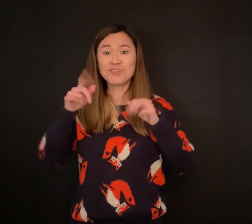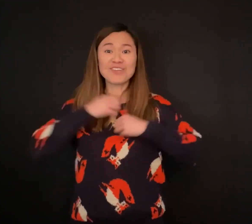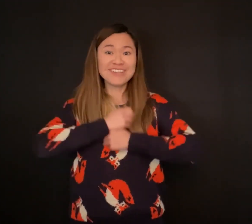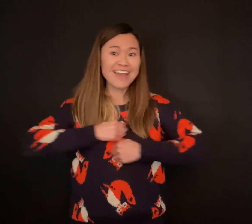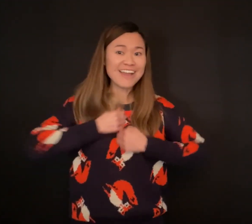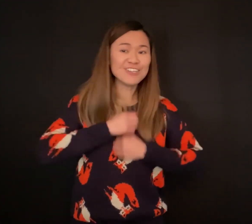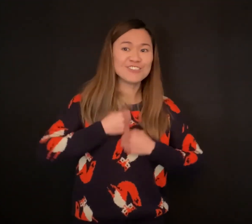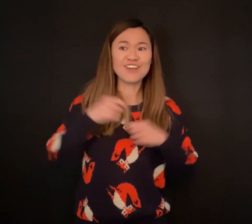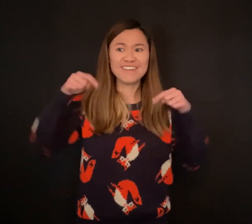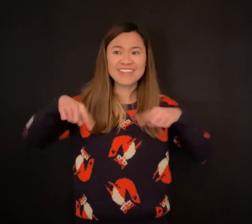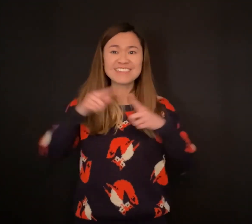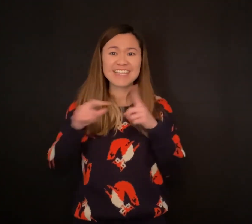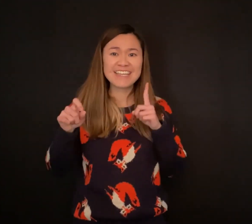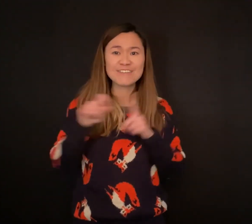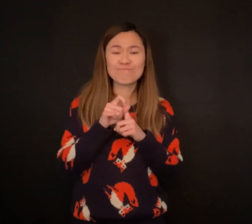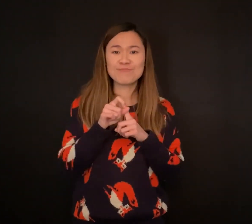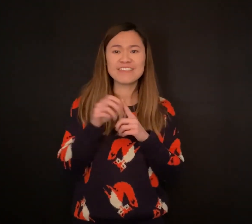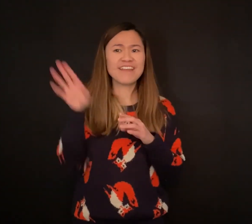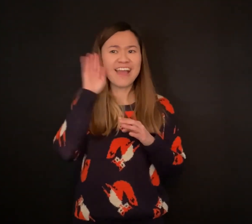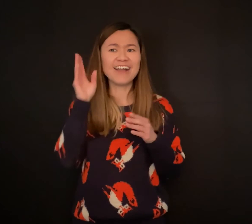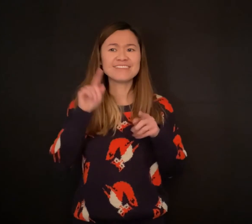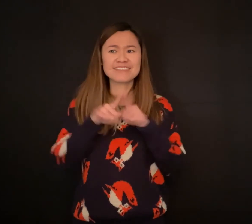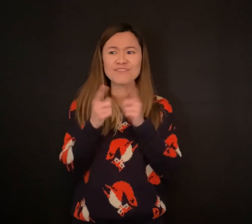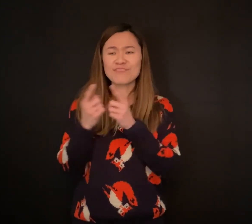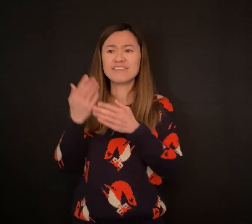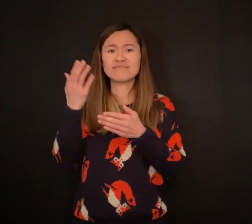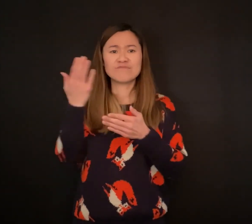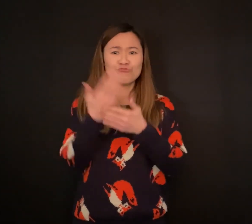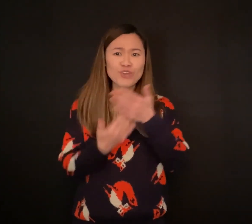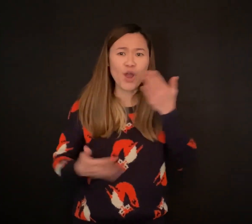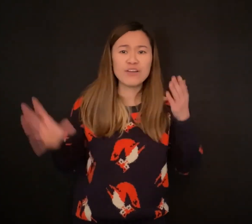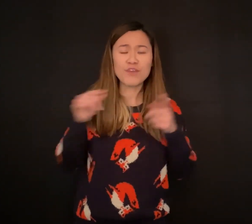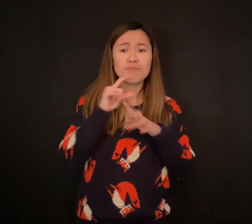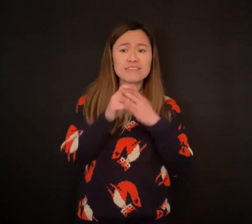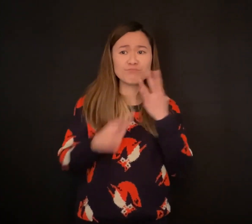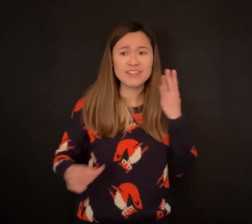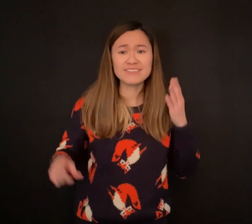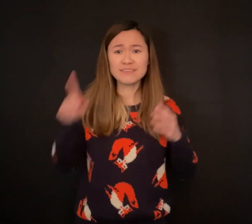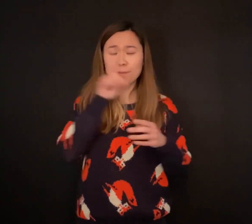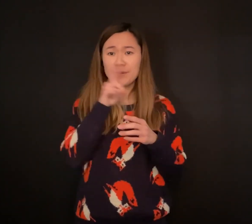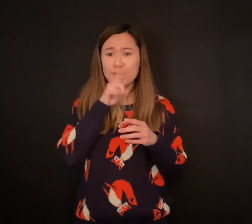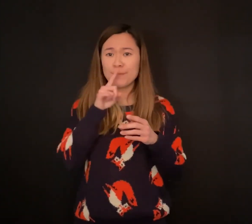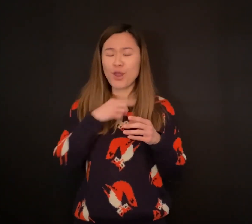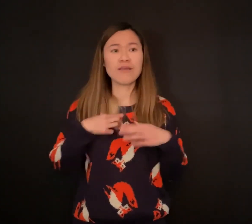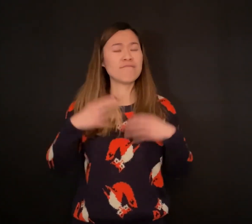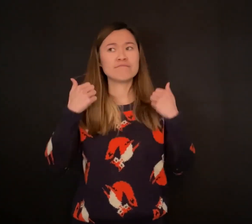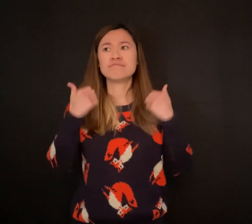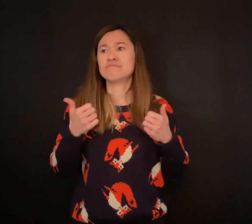Hopefully you enjoyed this episode. Receiving different stories from people with disabilities